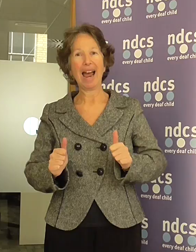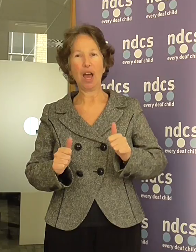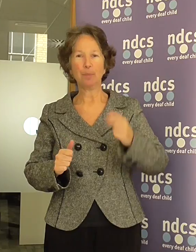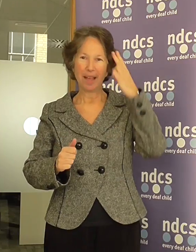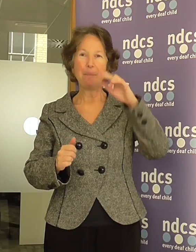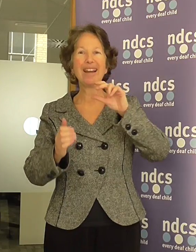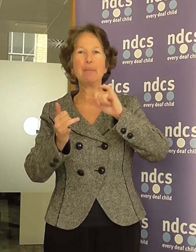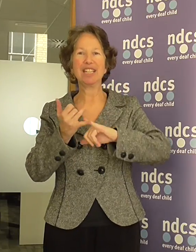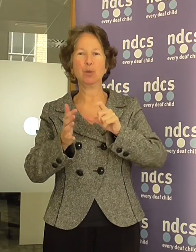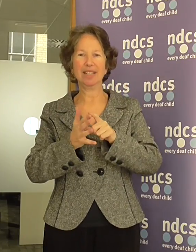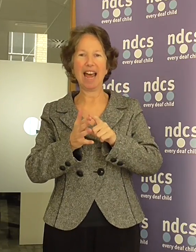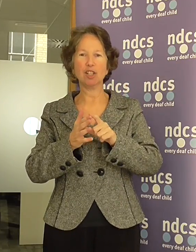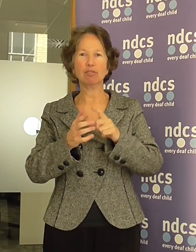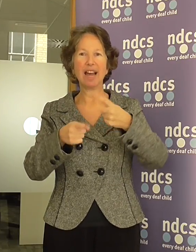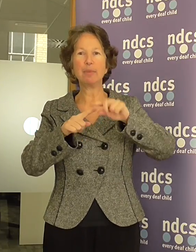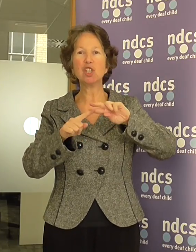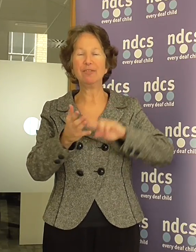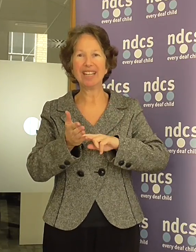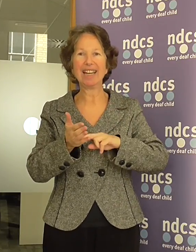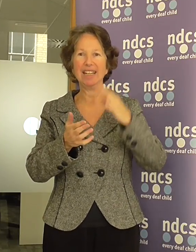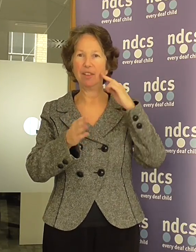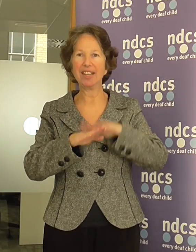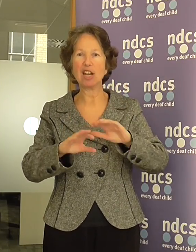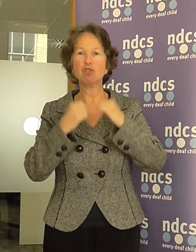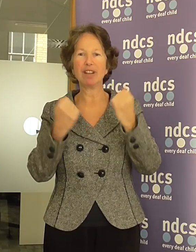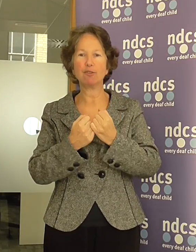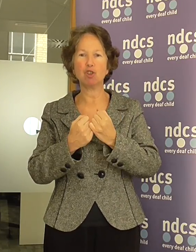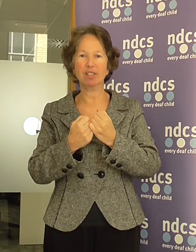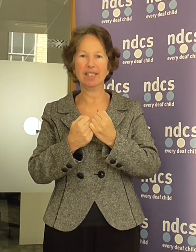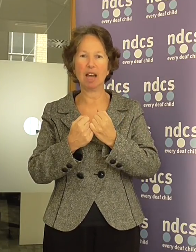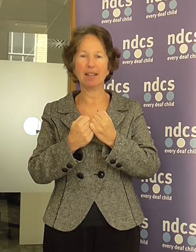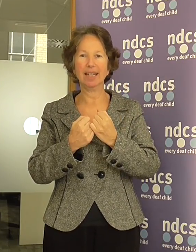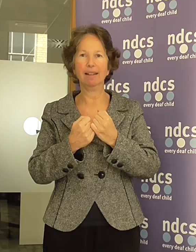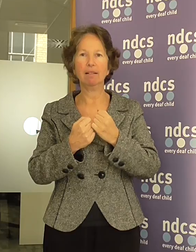Hello, My name is Susan Daniels. I am the Chief Executive at the National Deaf Children’s Society.